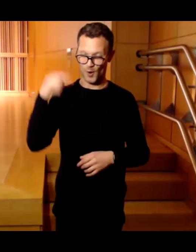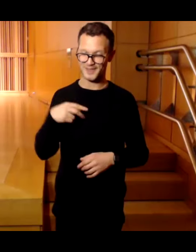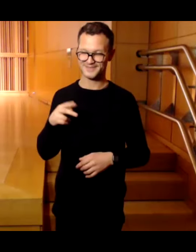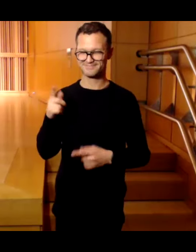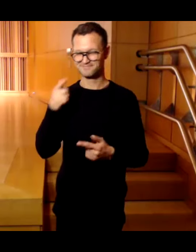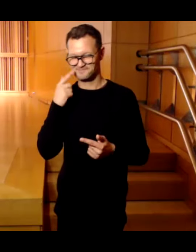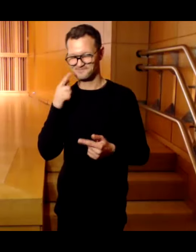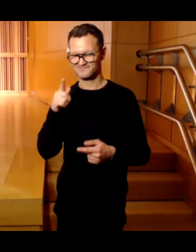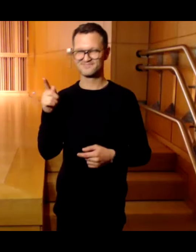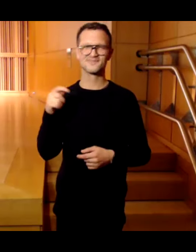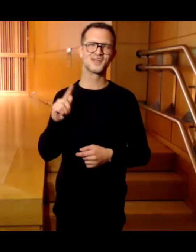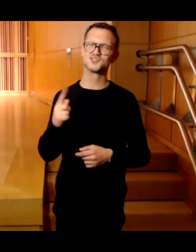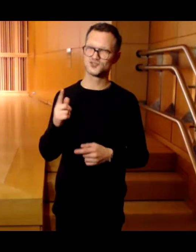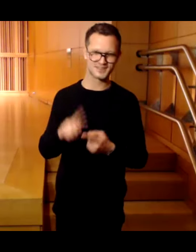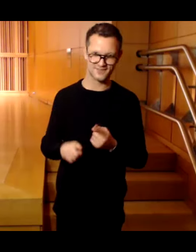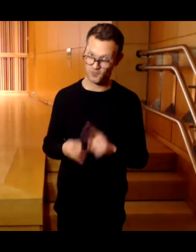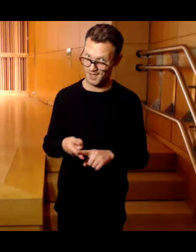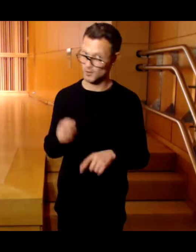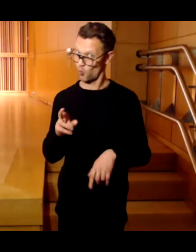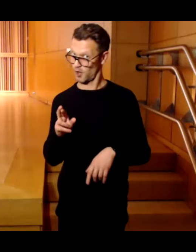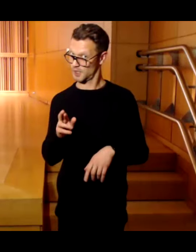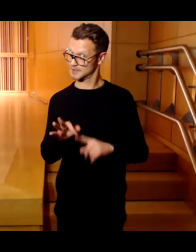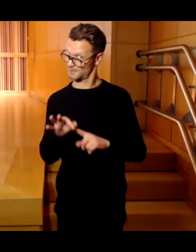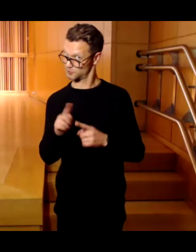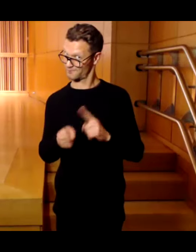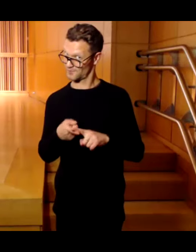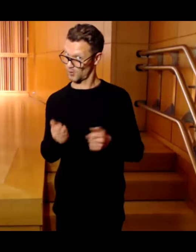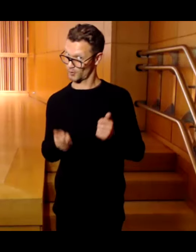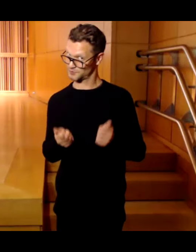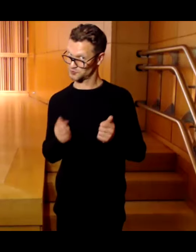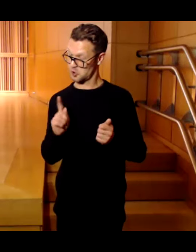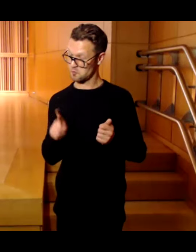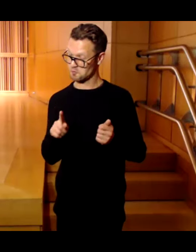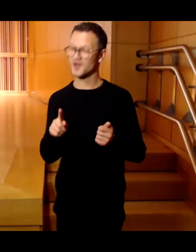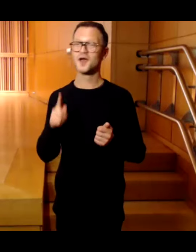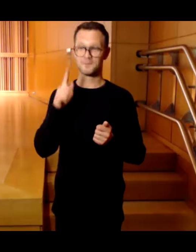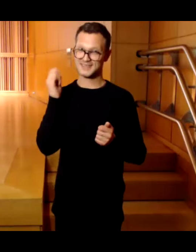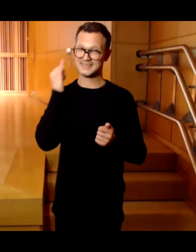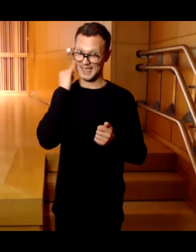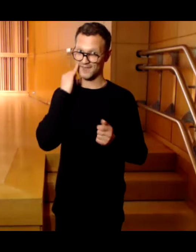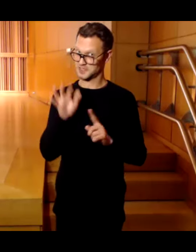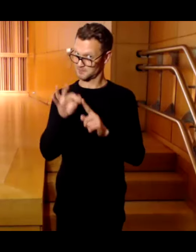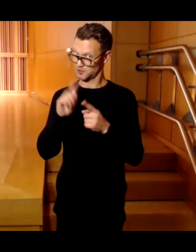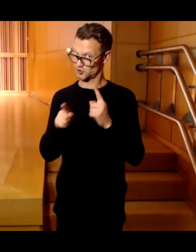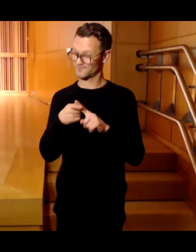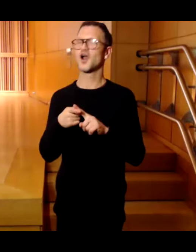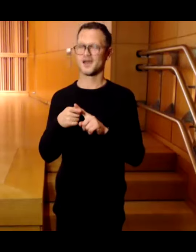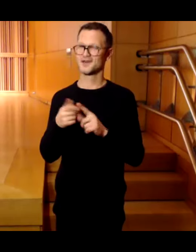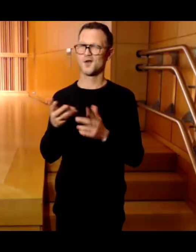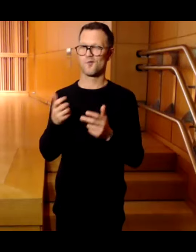was just a friend, or my special friend. Because if he was my special friend, she wanted to get to know him.